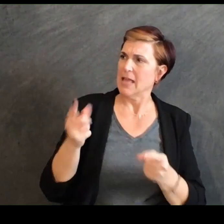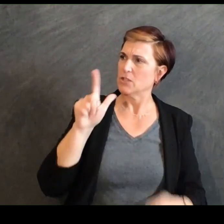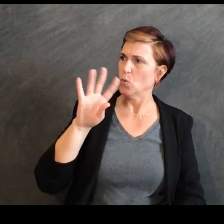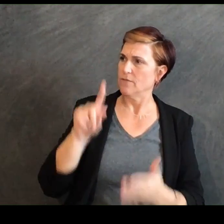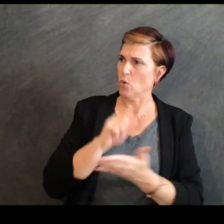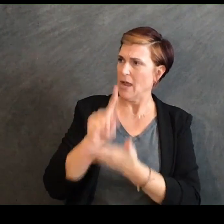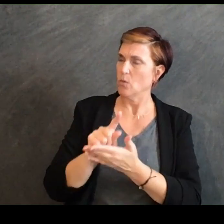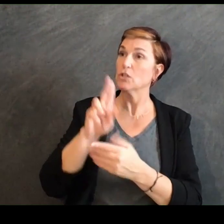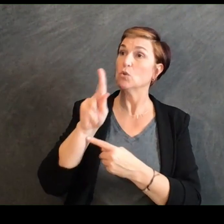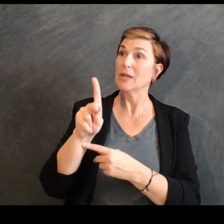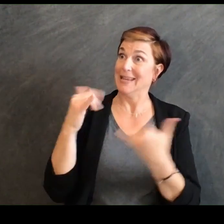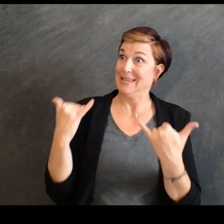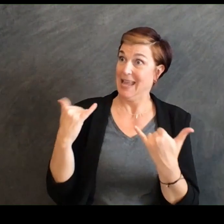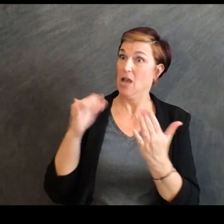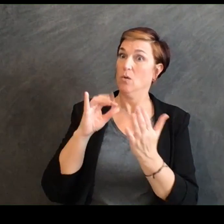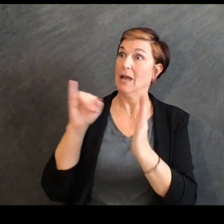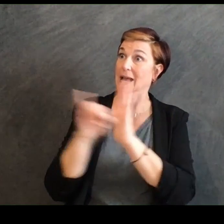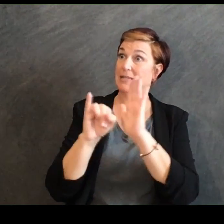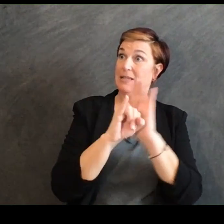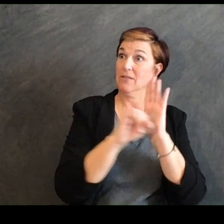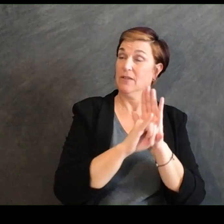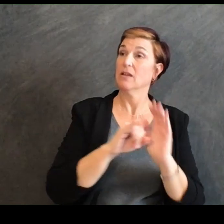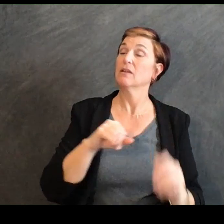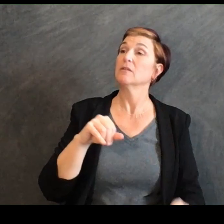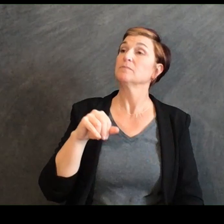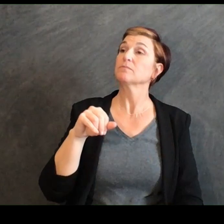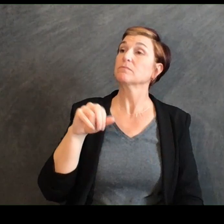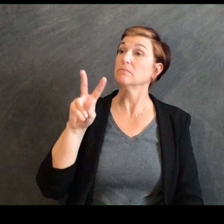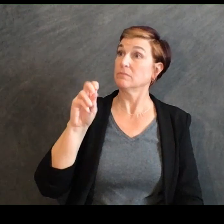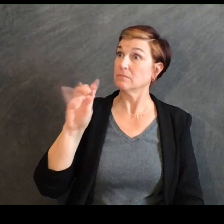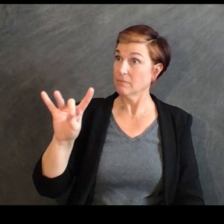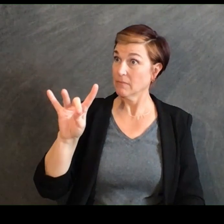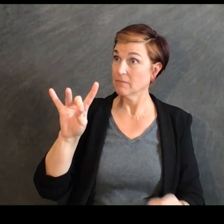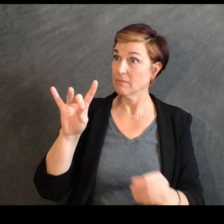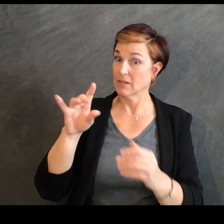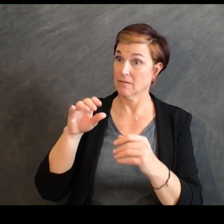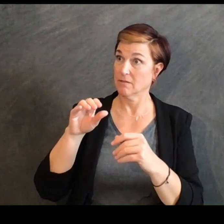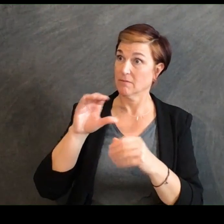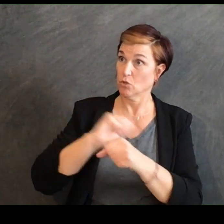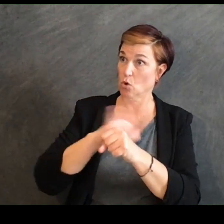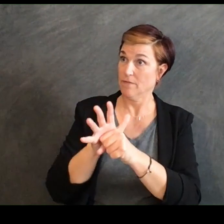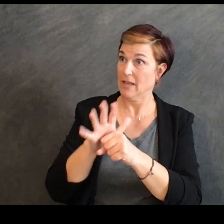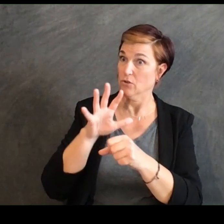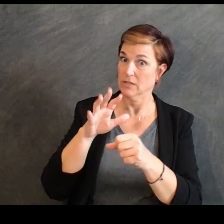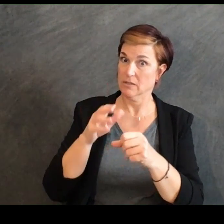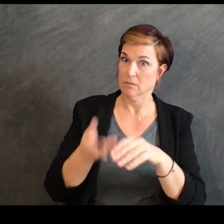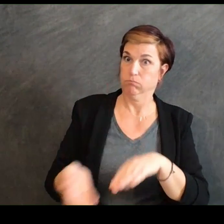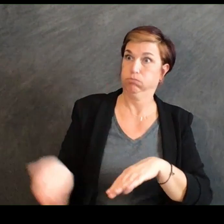208 coronavirus cases to their total why do they mr. president deserve an